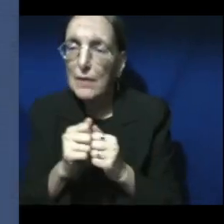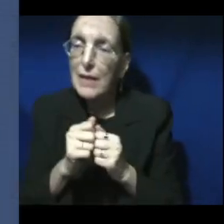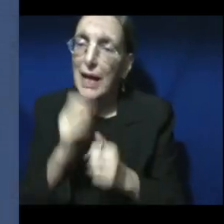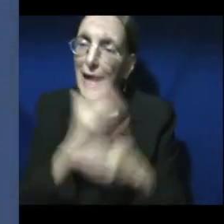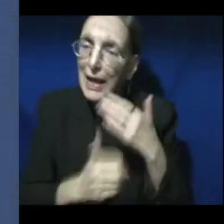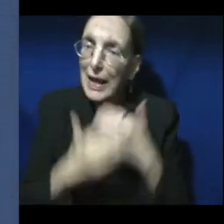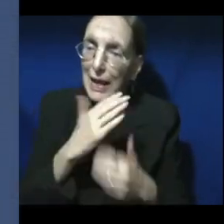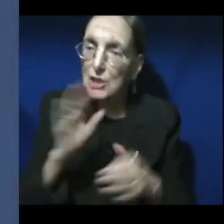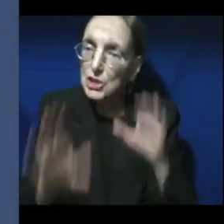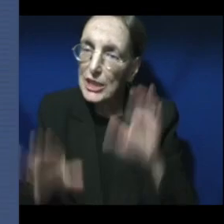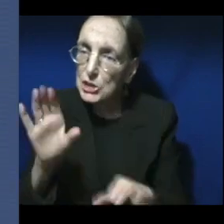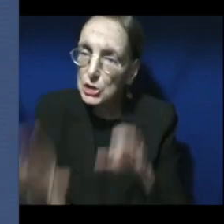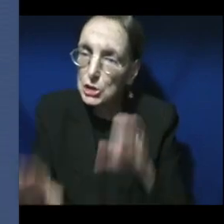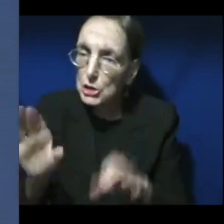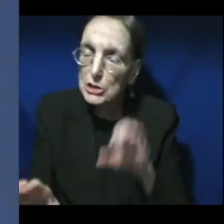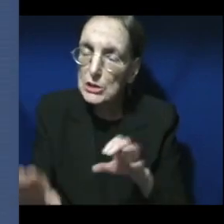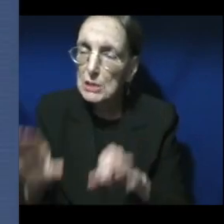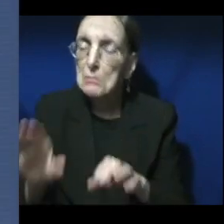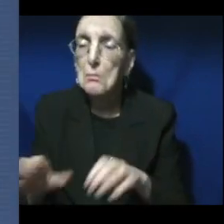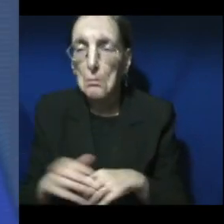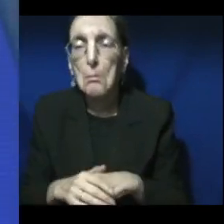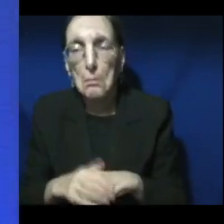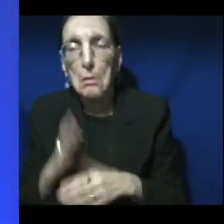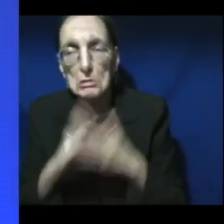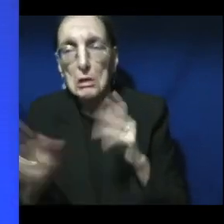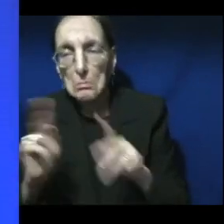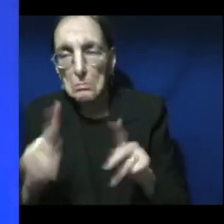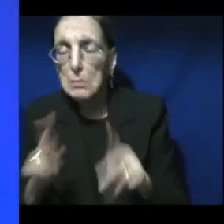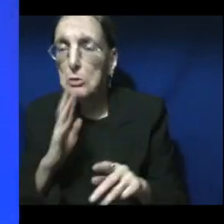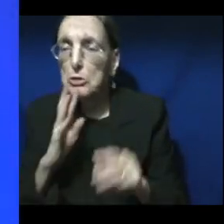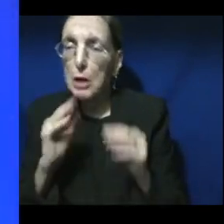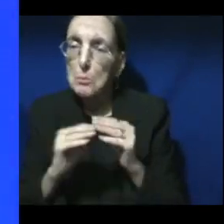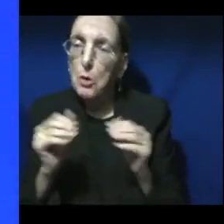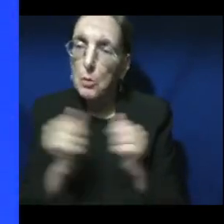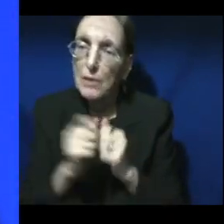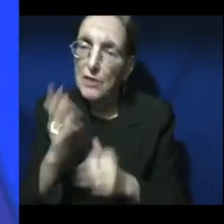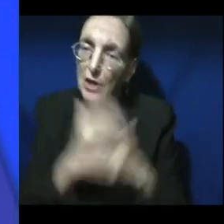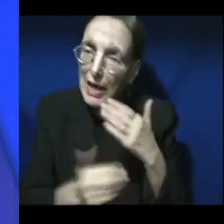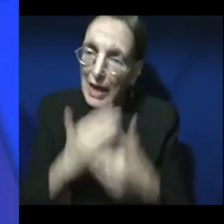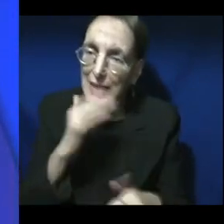hands, other people less. We find that hand gestures in general can increase the impact